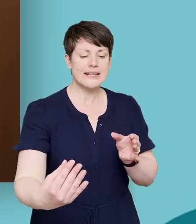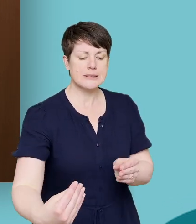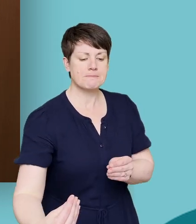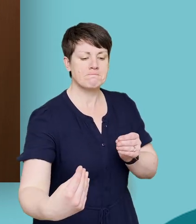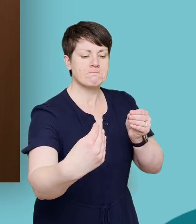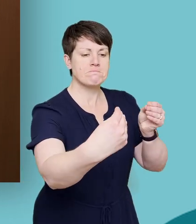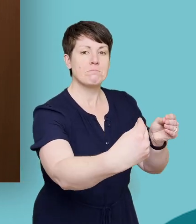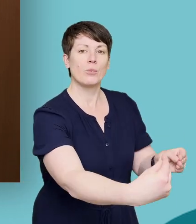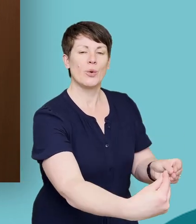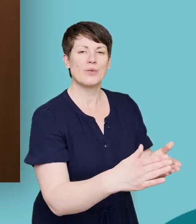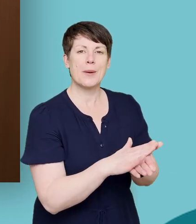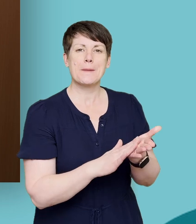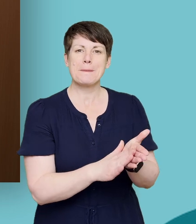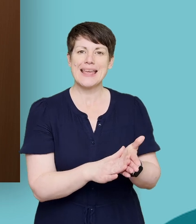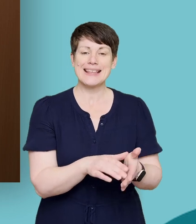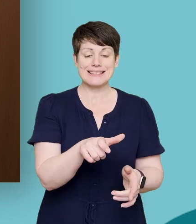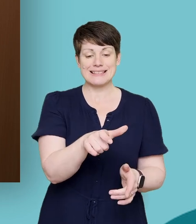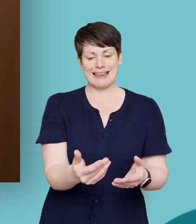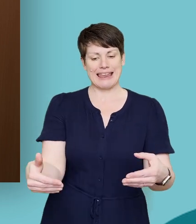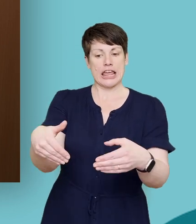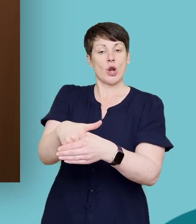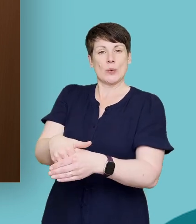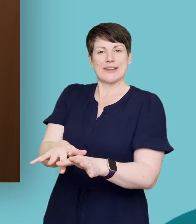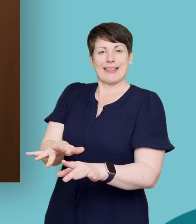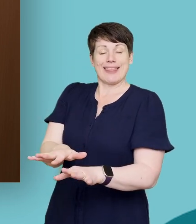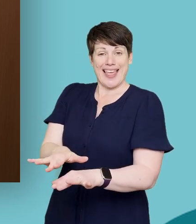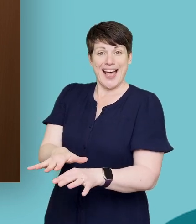the cemetery so that he was brought within it.